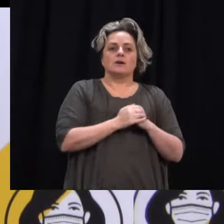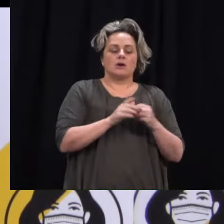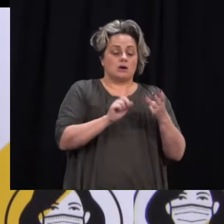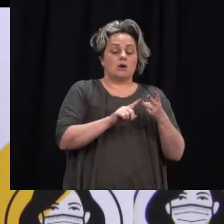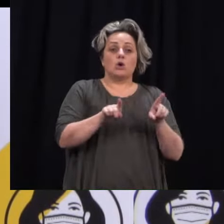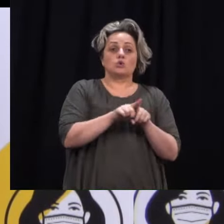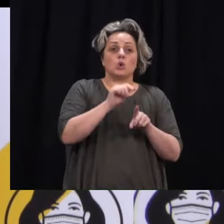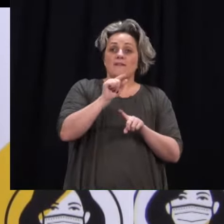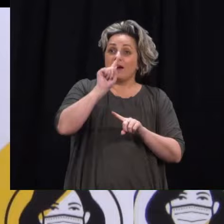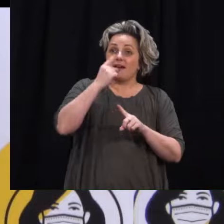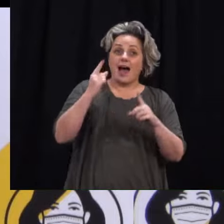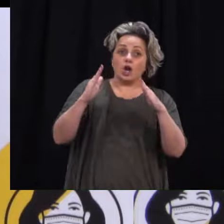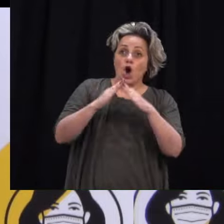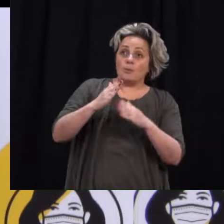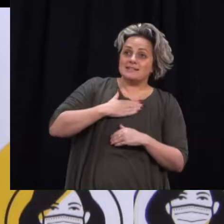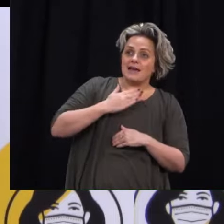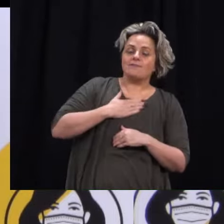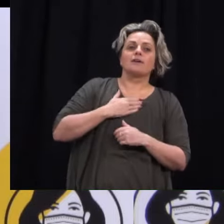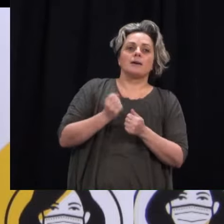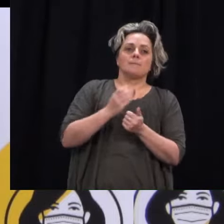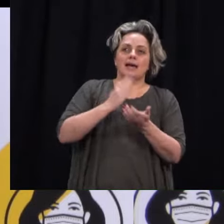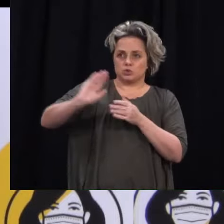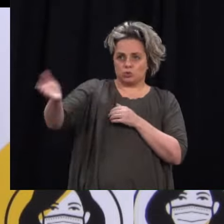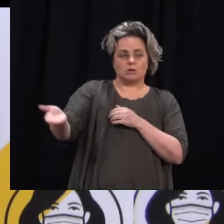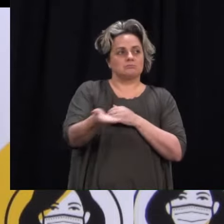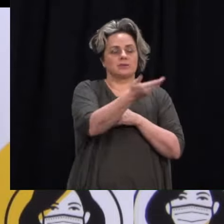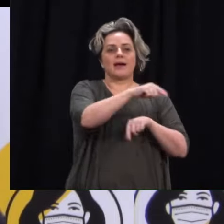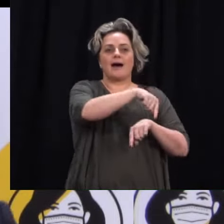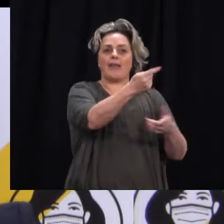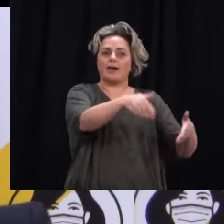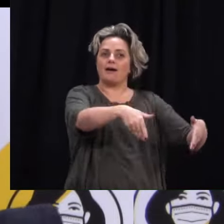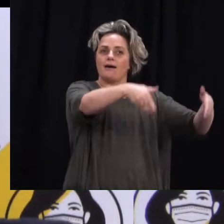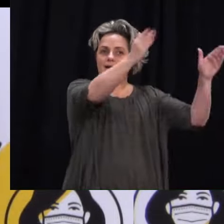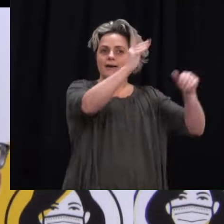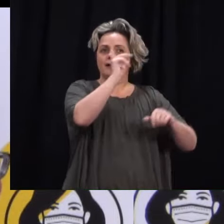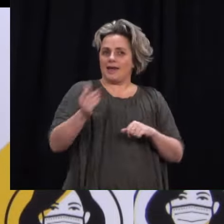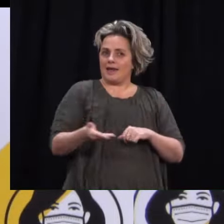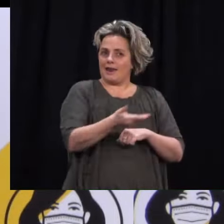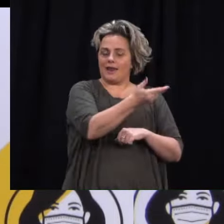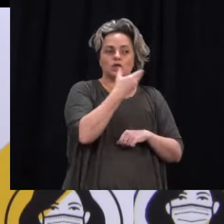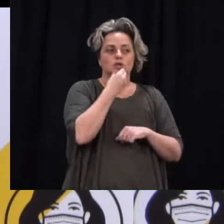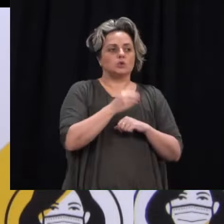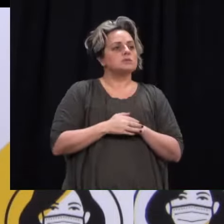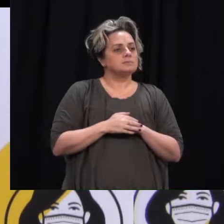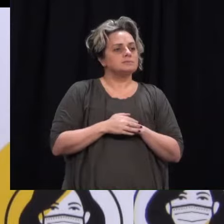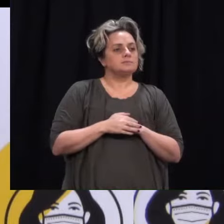Second, that their welfare and support needs are met. Third, if they can't isolate at home safely we have a dedicated